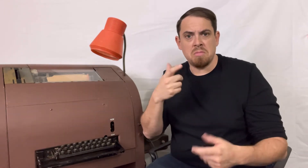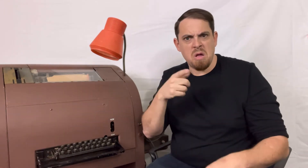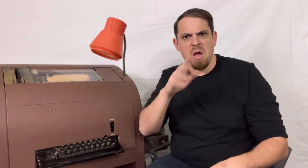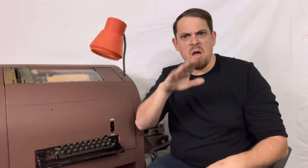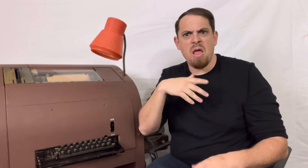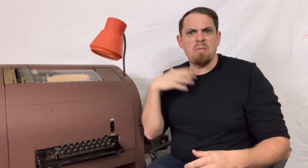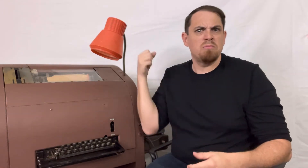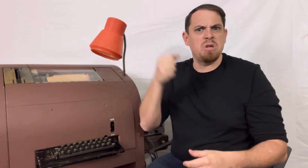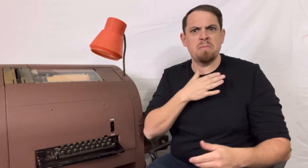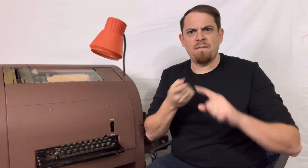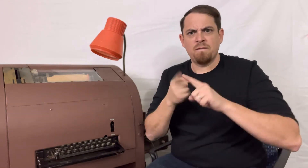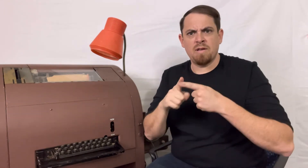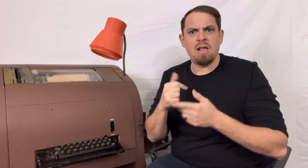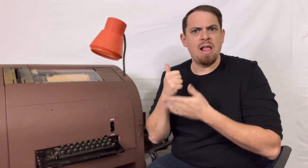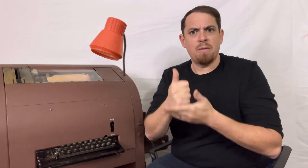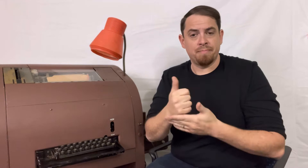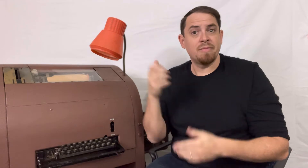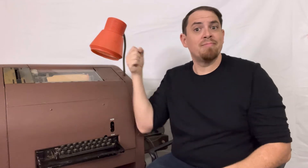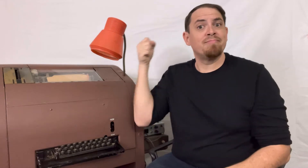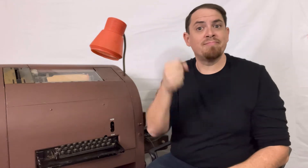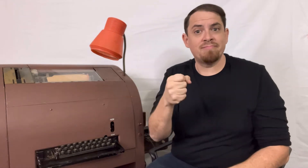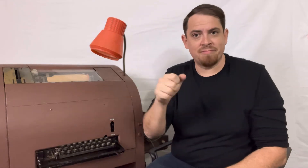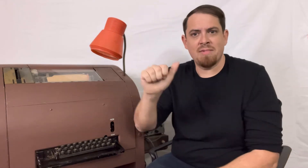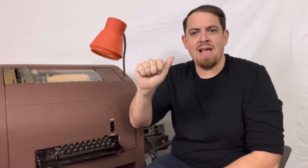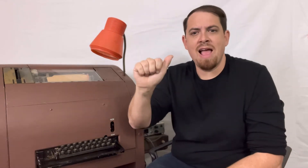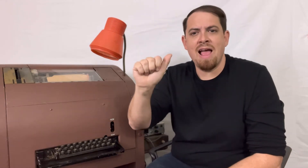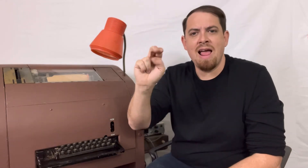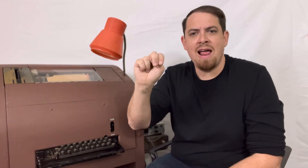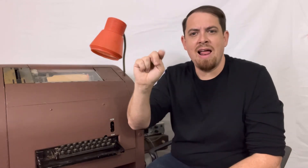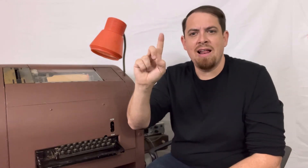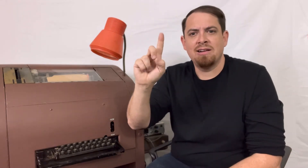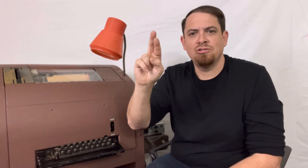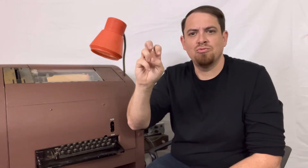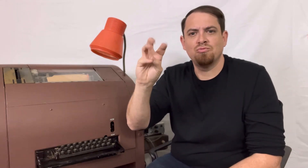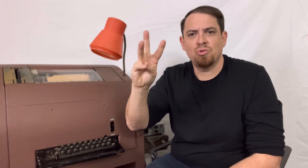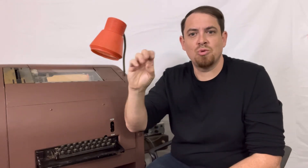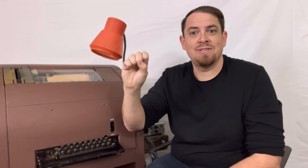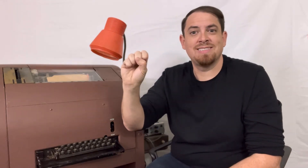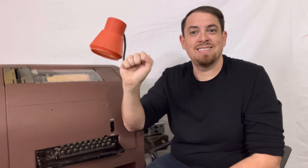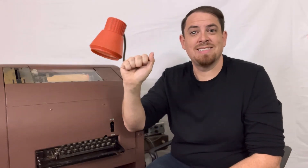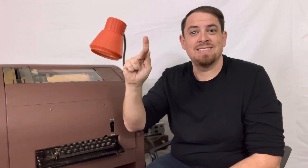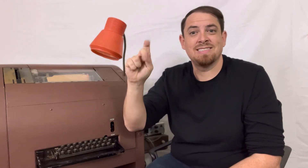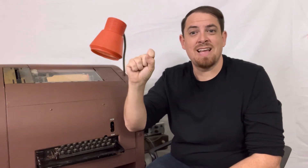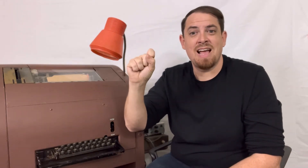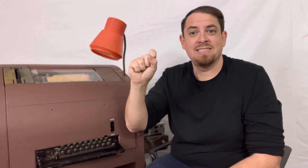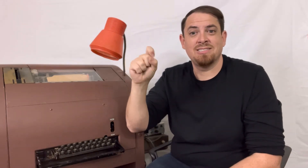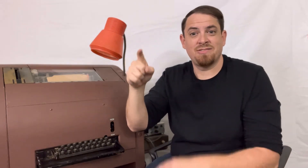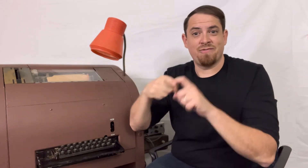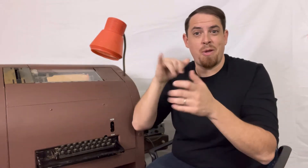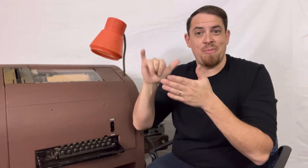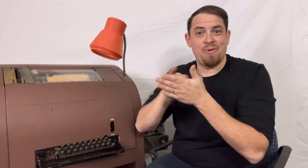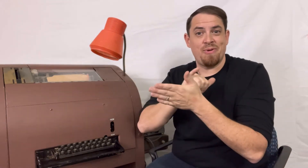James also suggested bringing in a friend of his. Andrew Saks, whose last name you might recognize